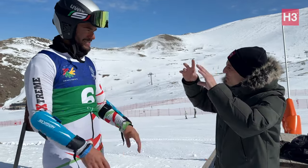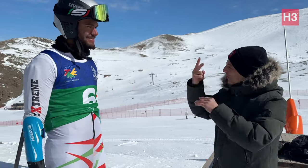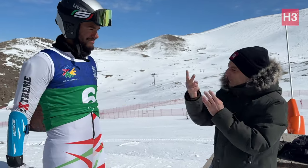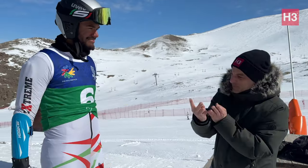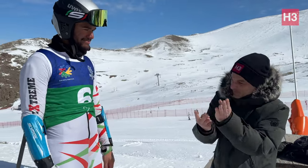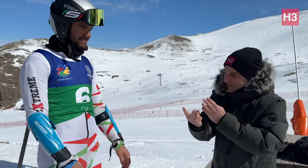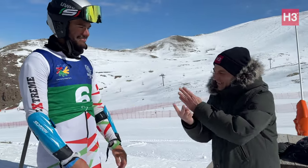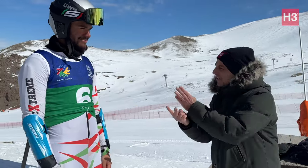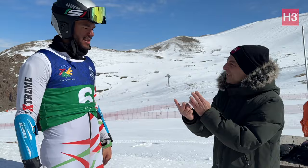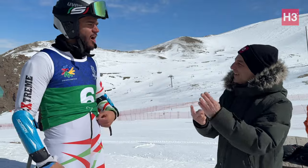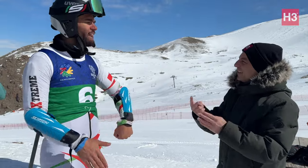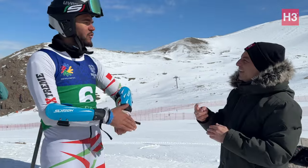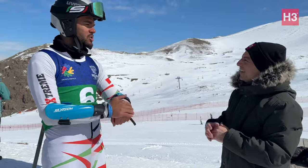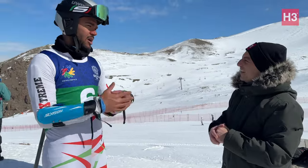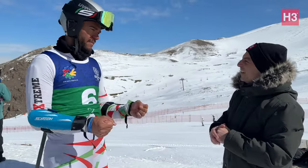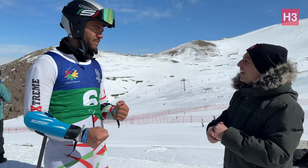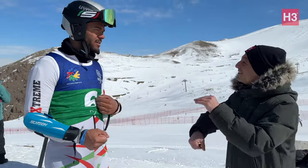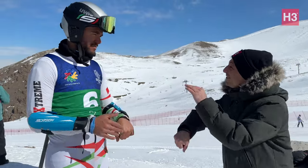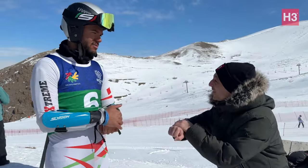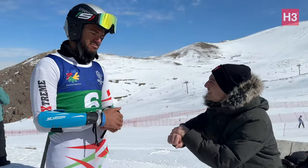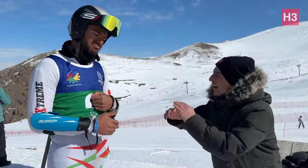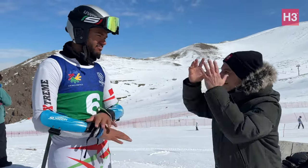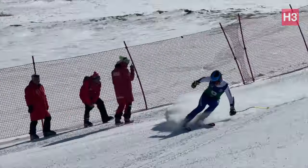[Memnos]: So you're playing two sports; volleyball and skiing. [Amirali]: And futsal.